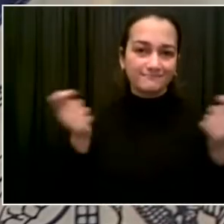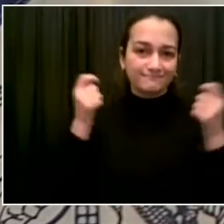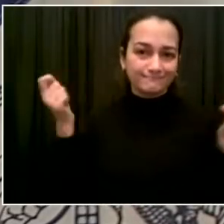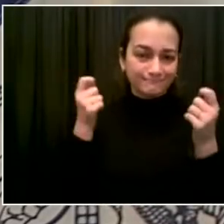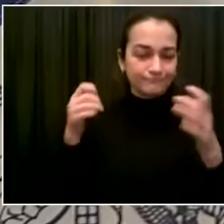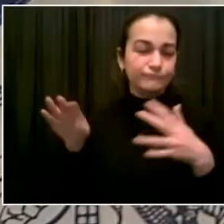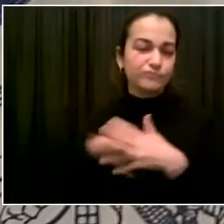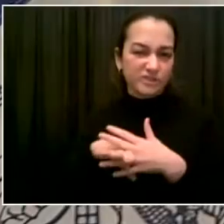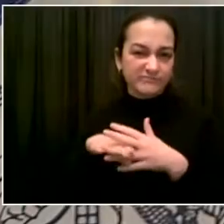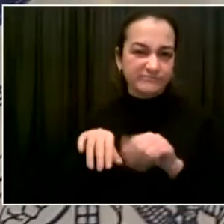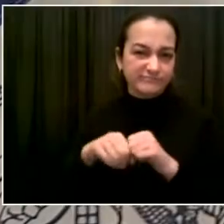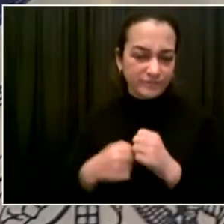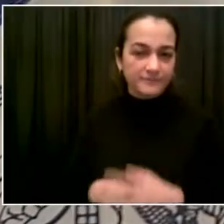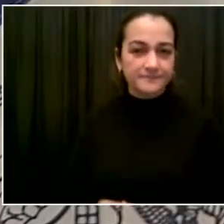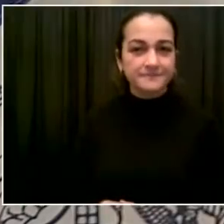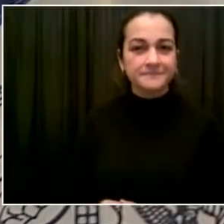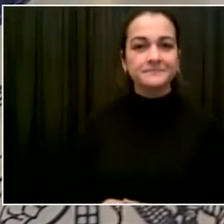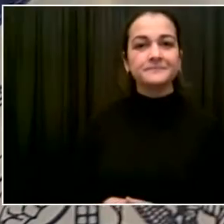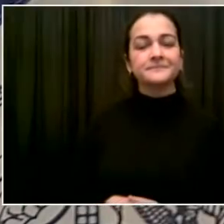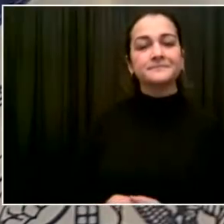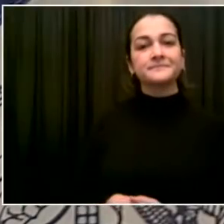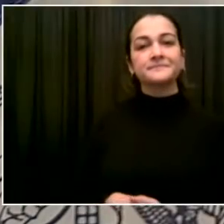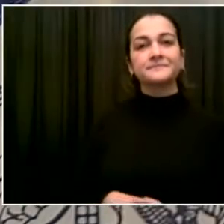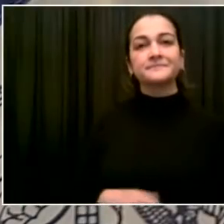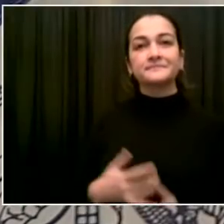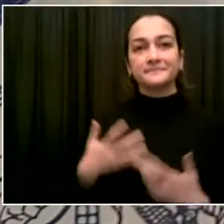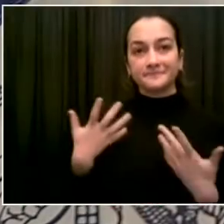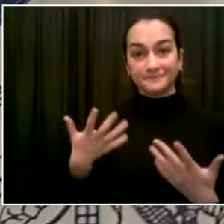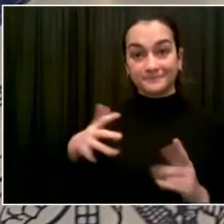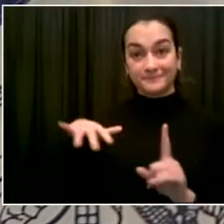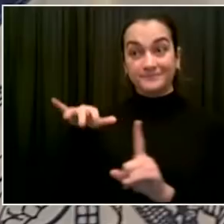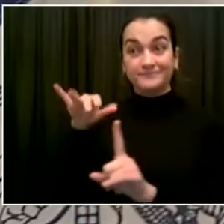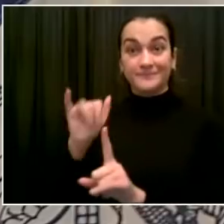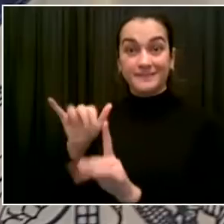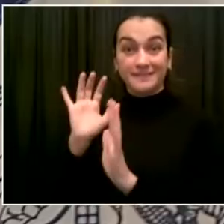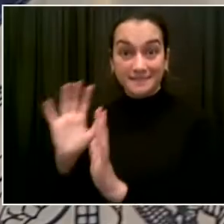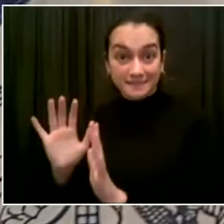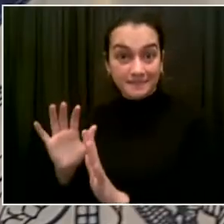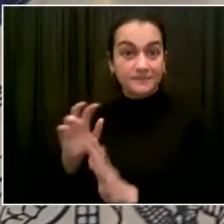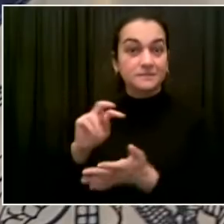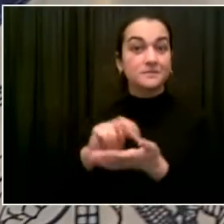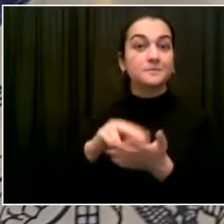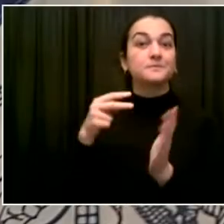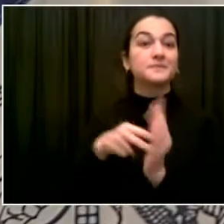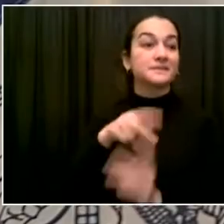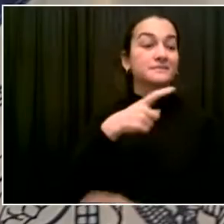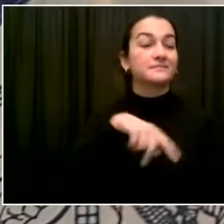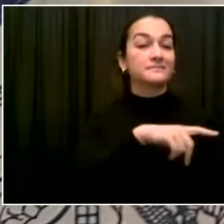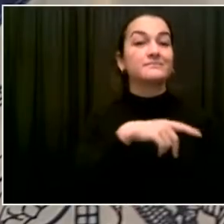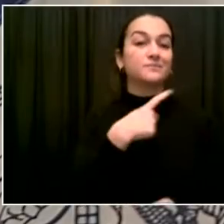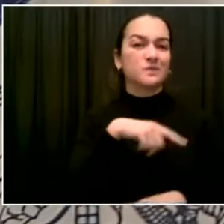REALLY GIVE CREDIT TO ANYONE N ITHE SCHOOL COMMUNITIES. WHEN WE BROUGHT